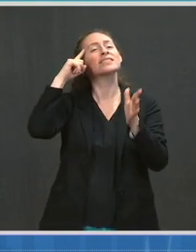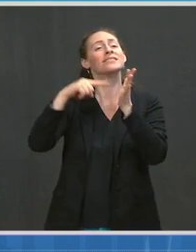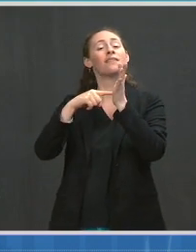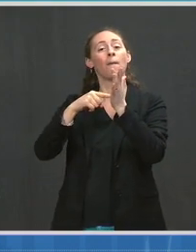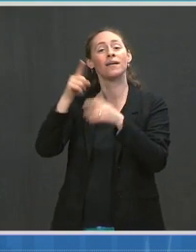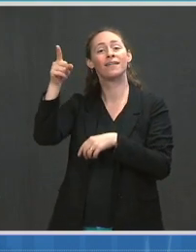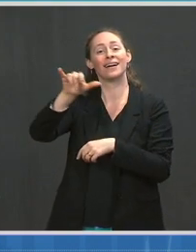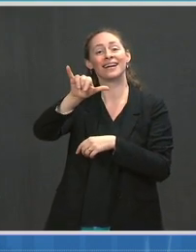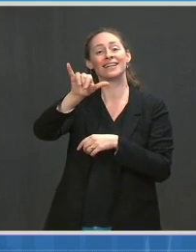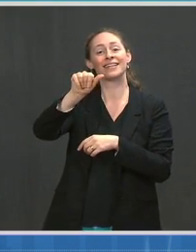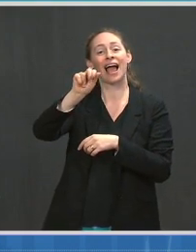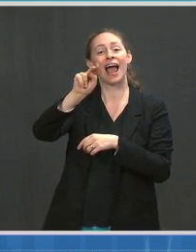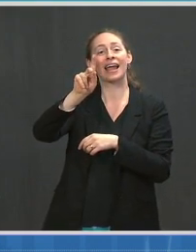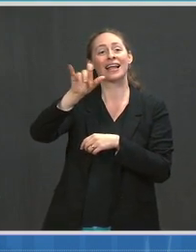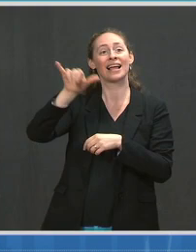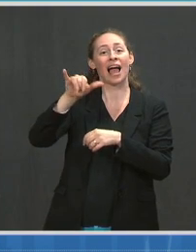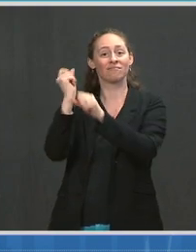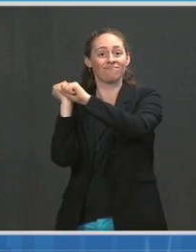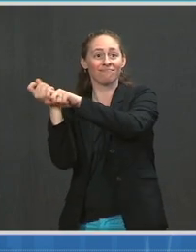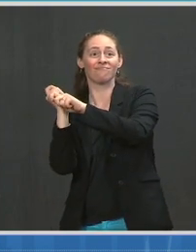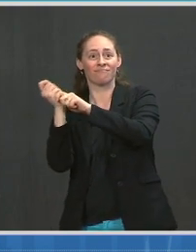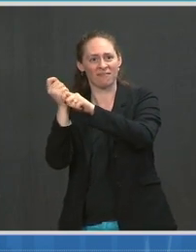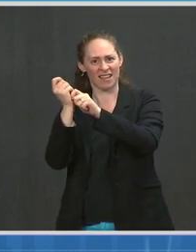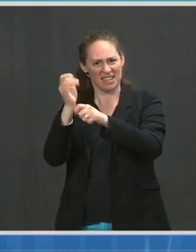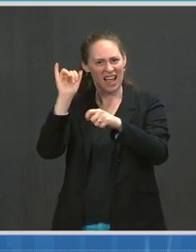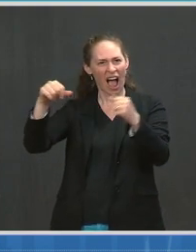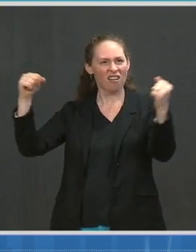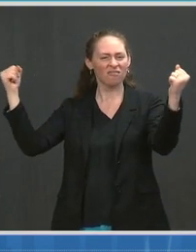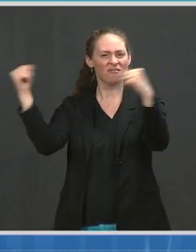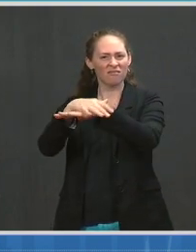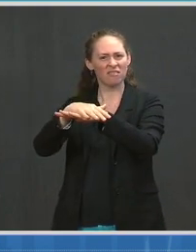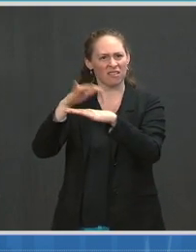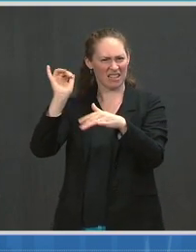or the entire population of the City of Houston in just one day.